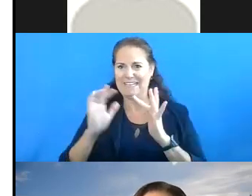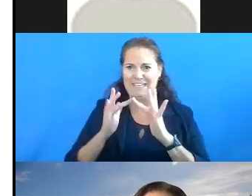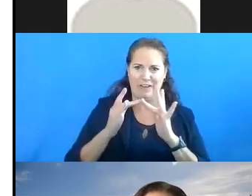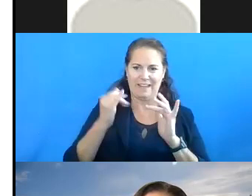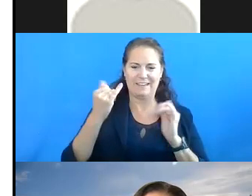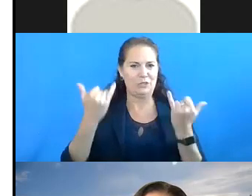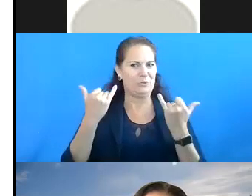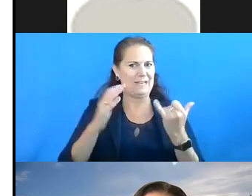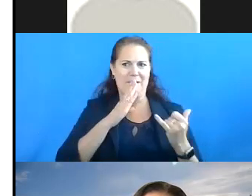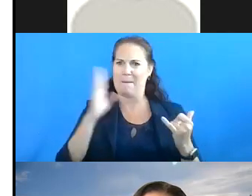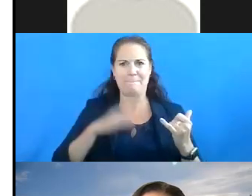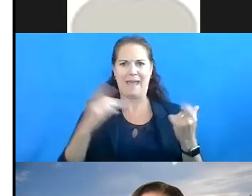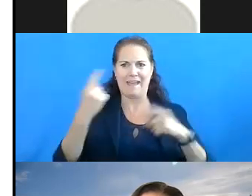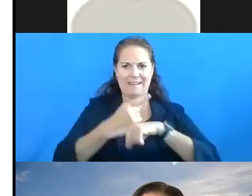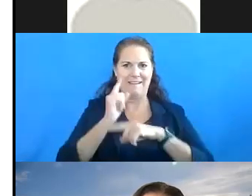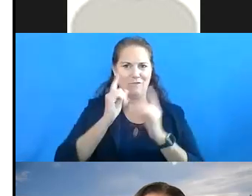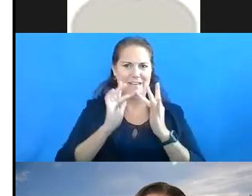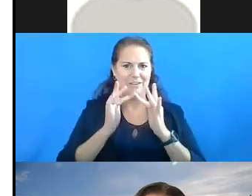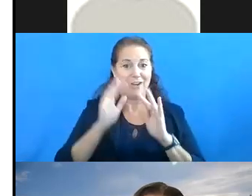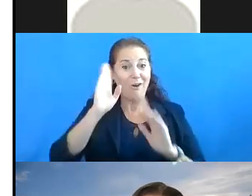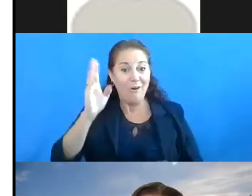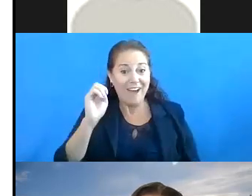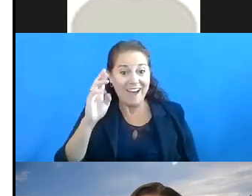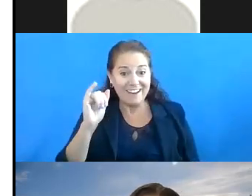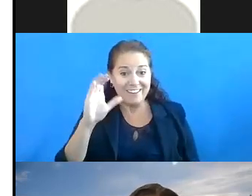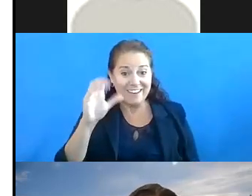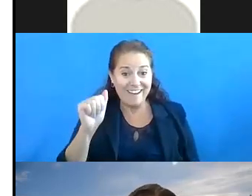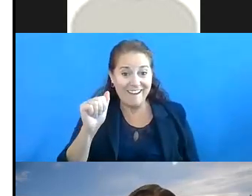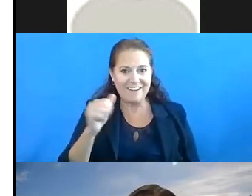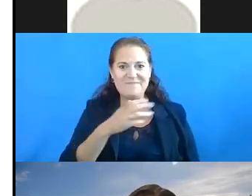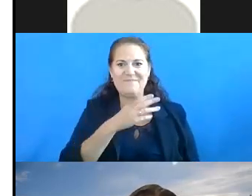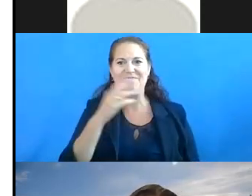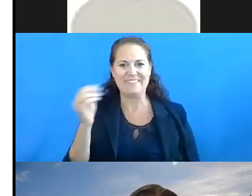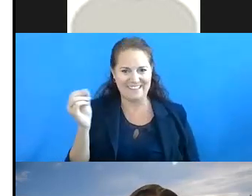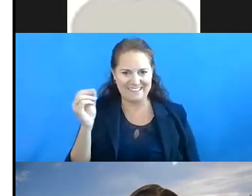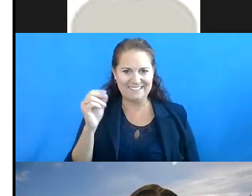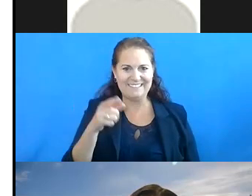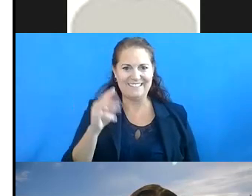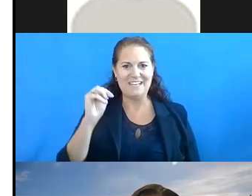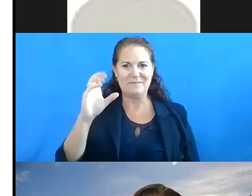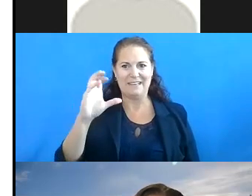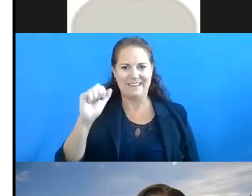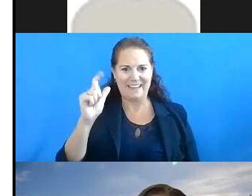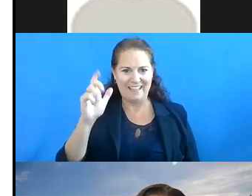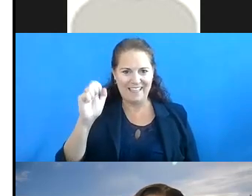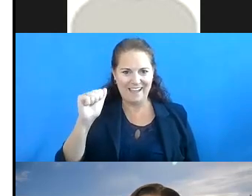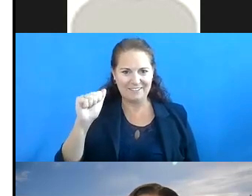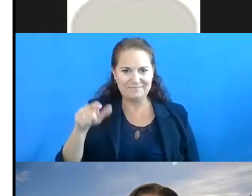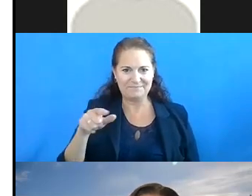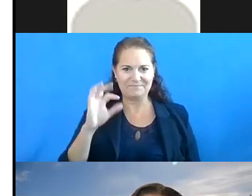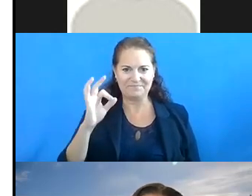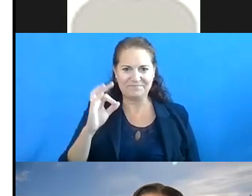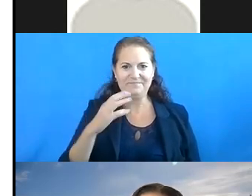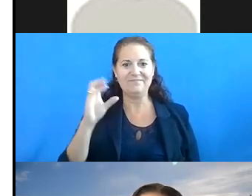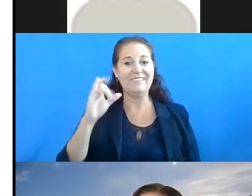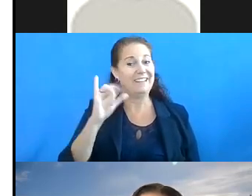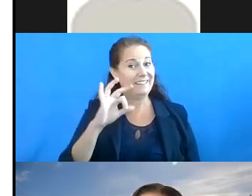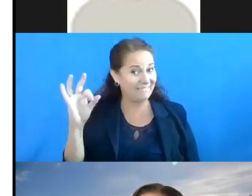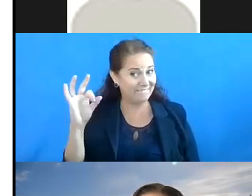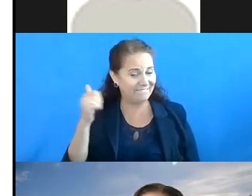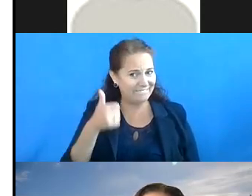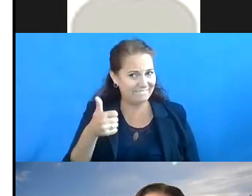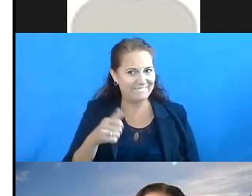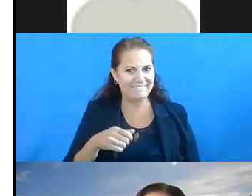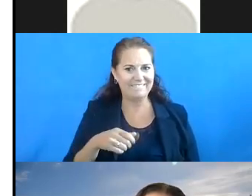been a very bad day for internet. Oh, hi Erica, and Michaela, and Cliff. Oh, Malahat Nation,